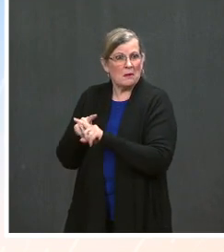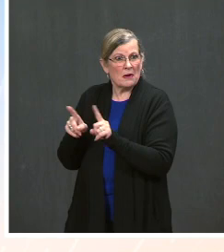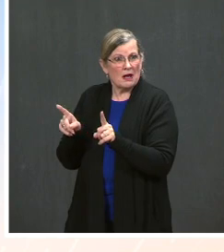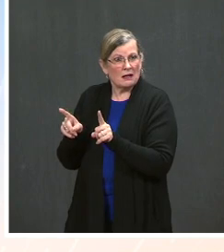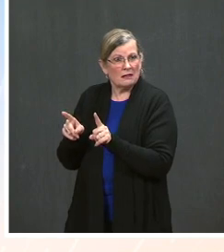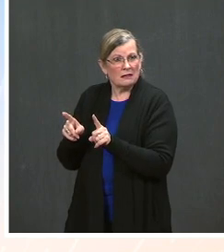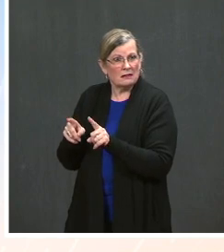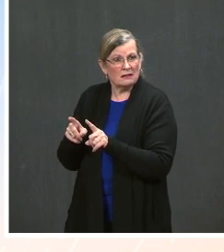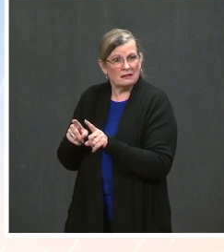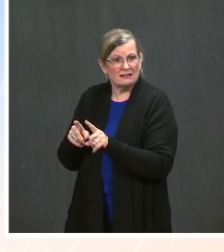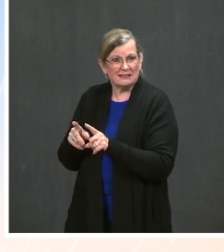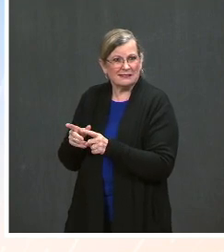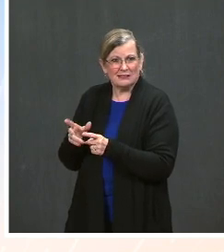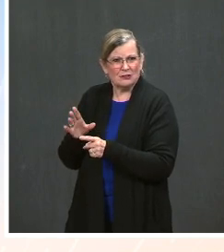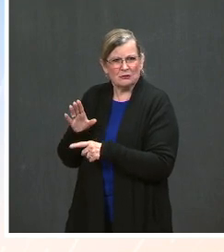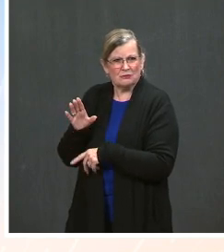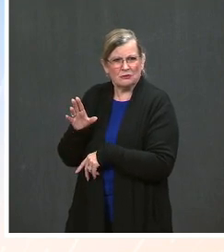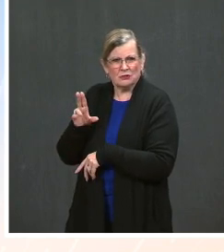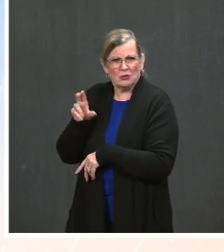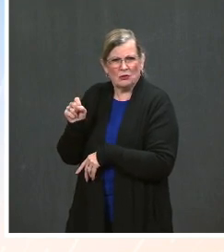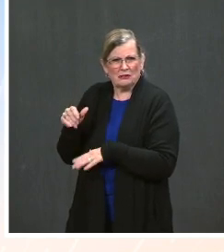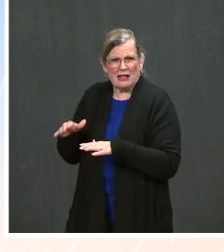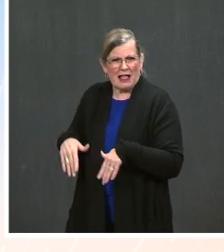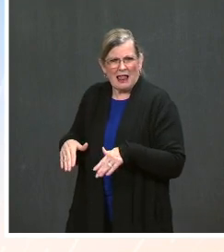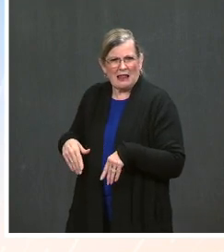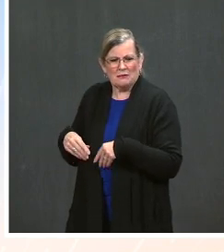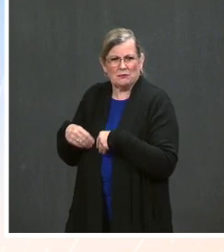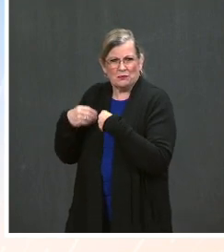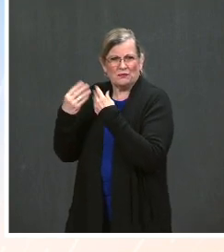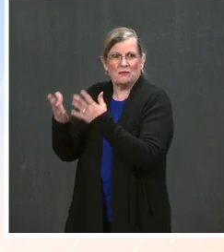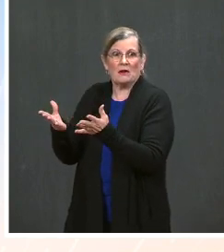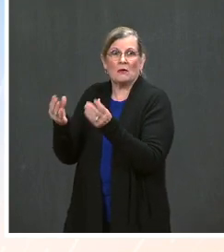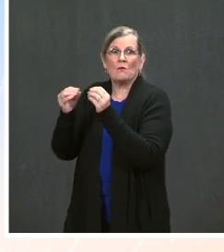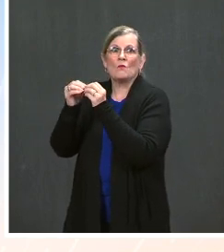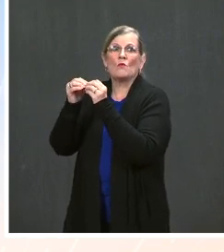and I think everybody in here knows, we are loaning approximately 1.5 million doses